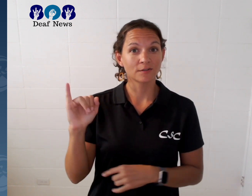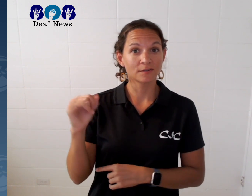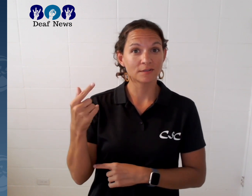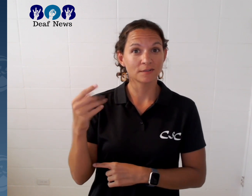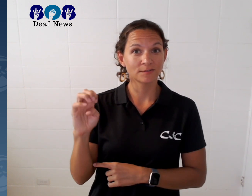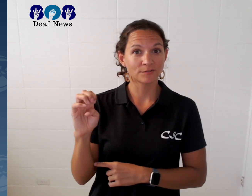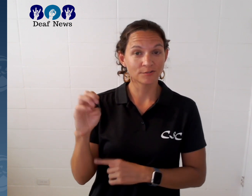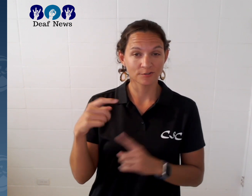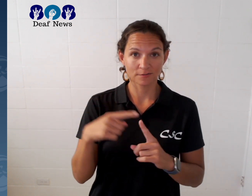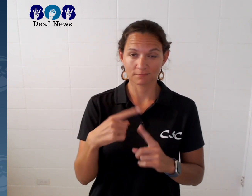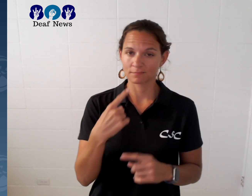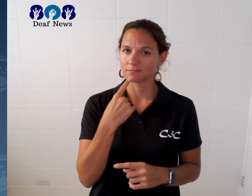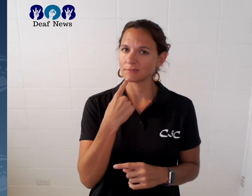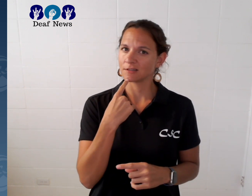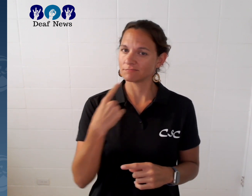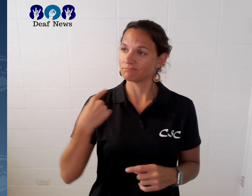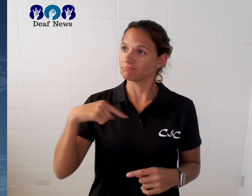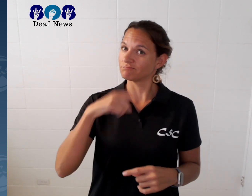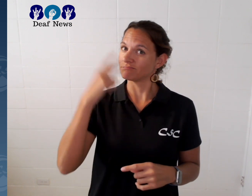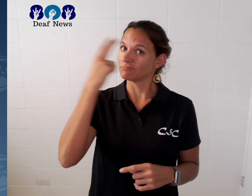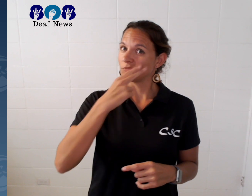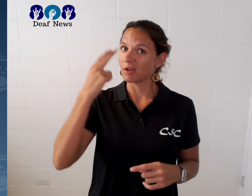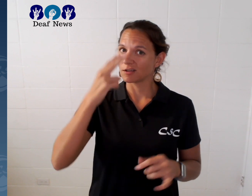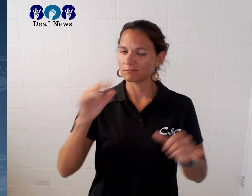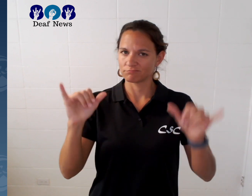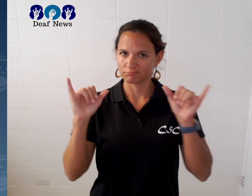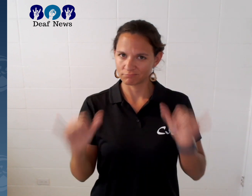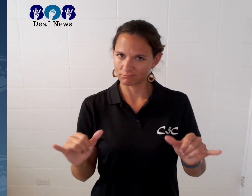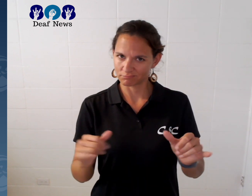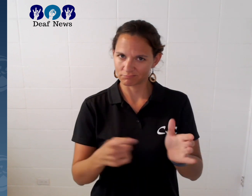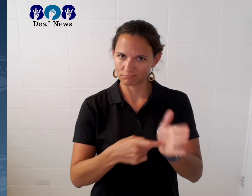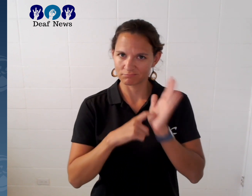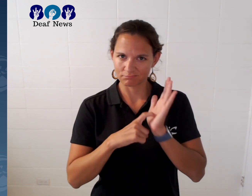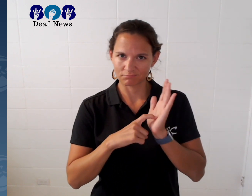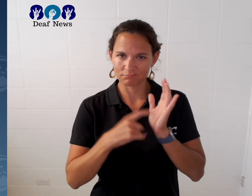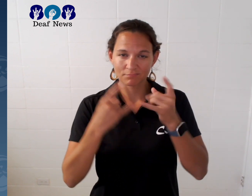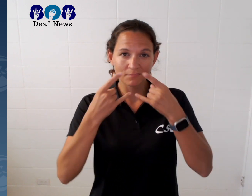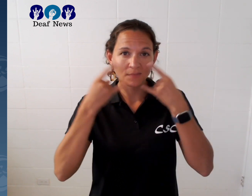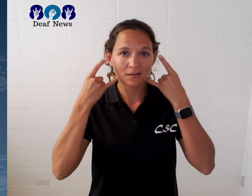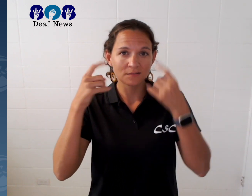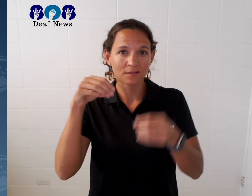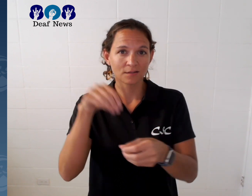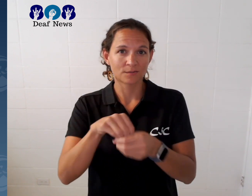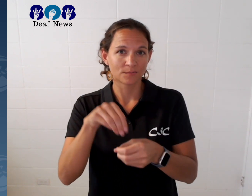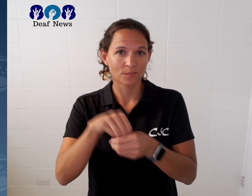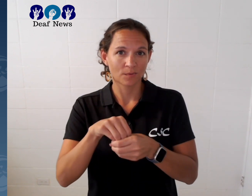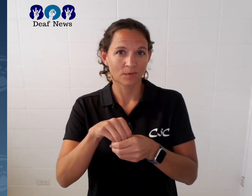Governor Ige said that the State of Hawaii will still require wearing masks indoors